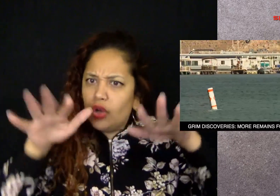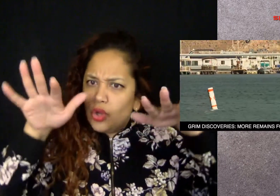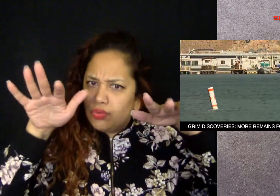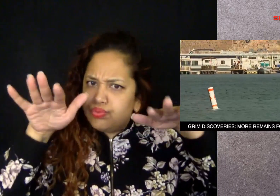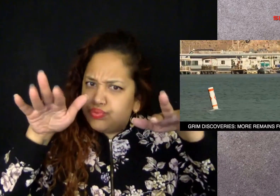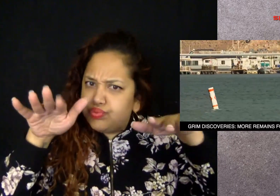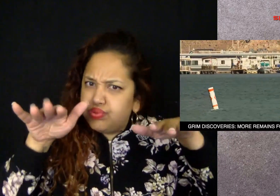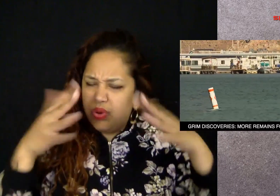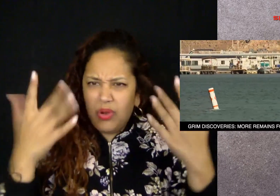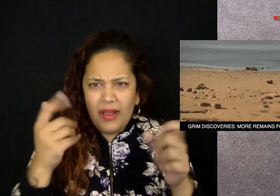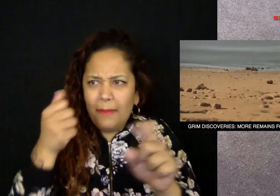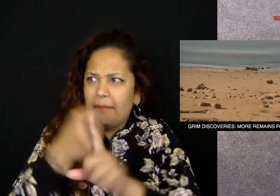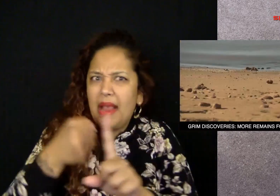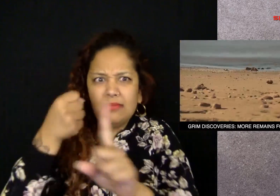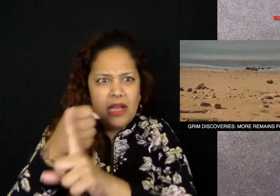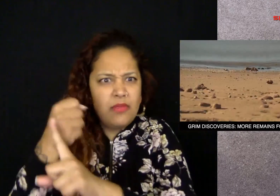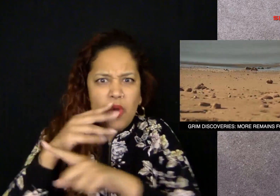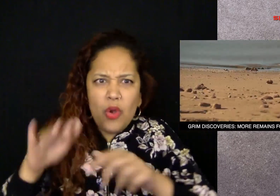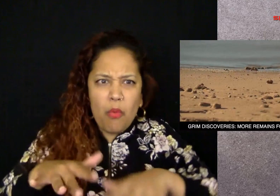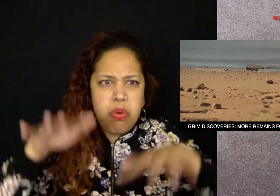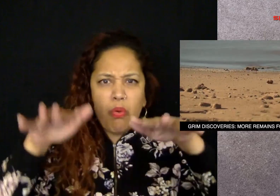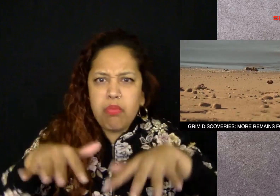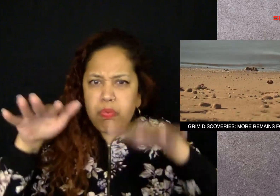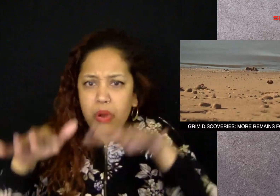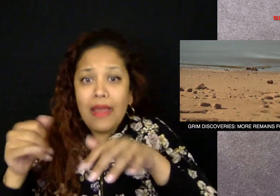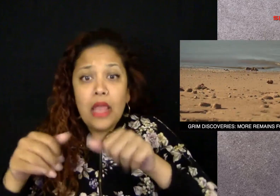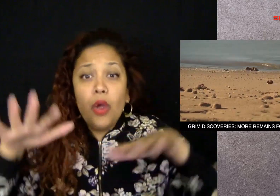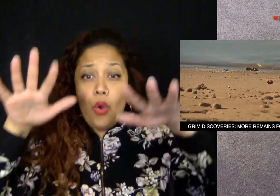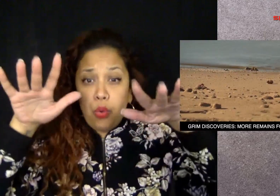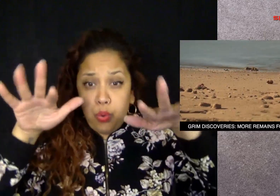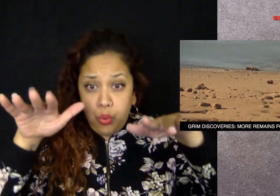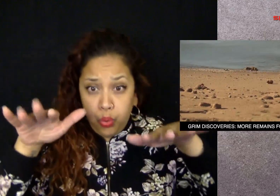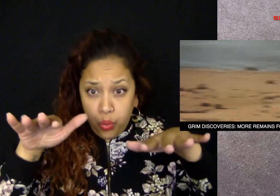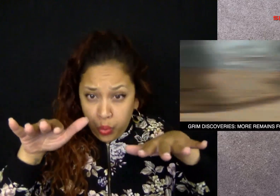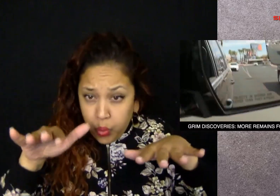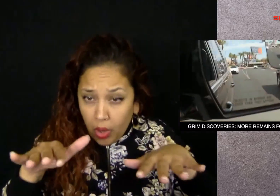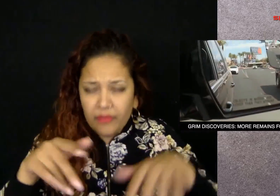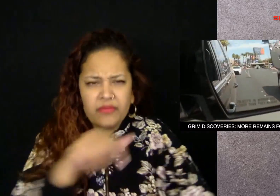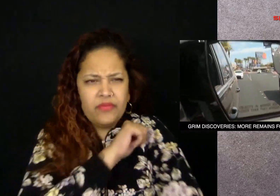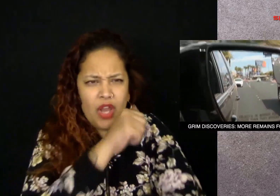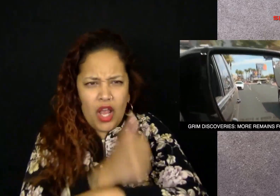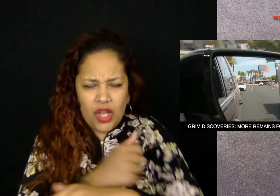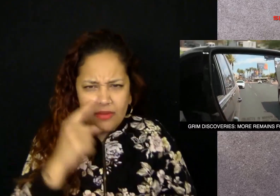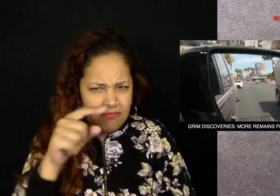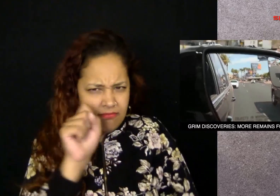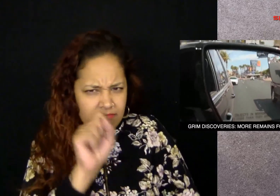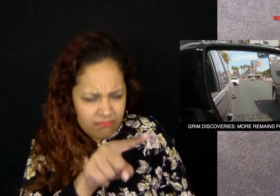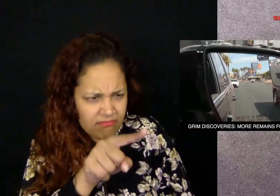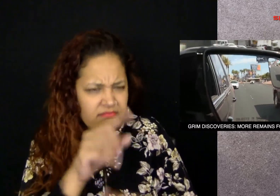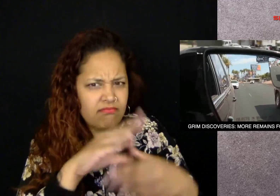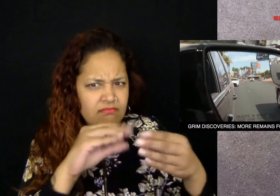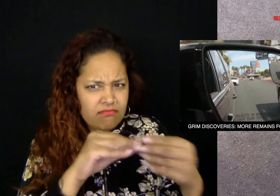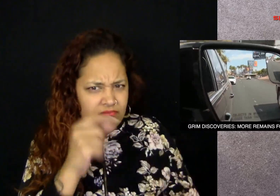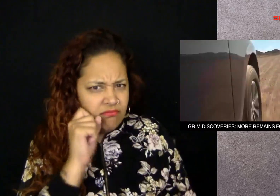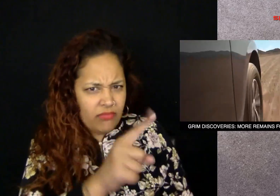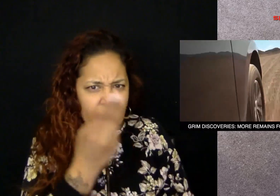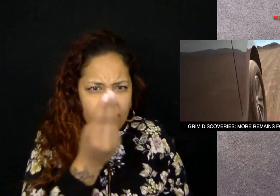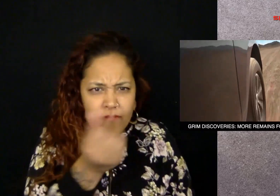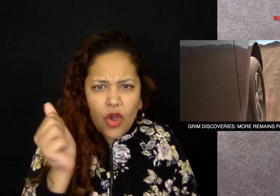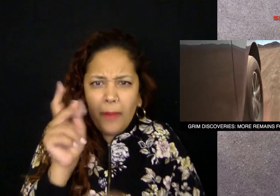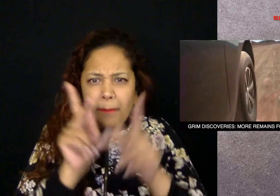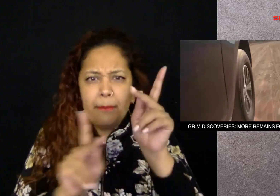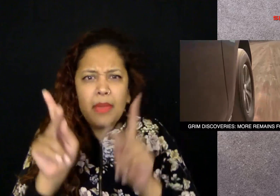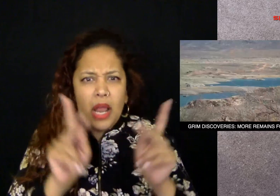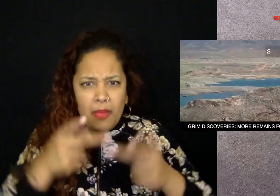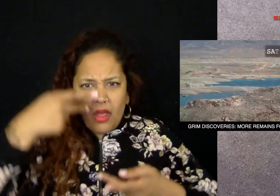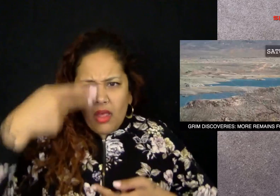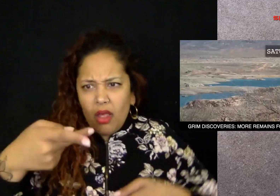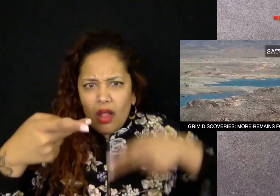water levels in Nevada's Lake Mead have sunk to a historic low due to a massive drought